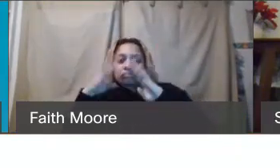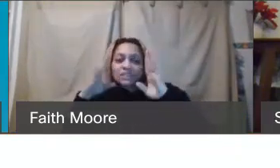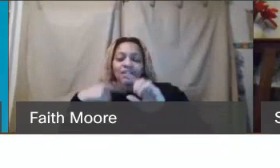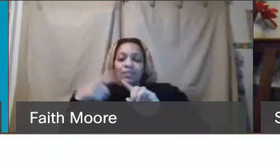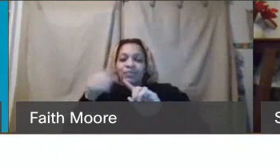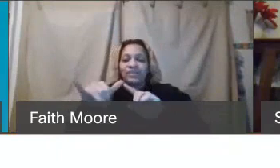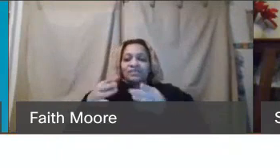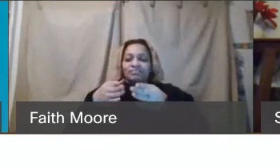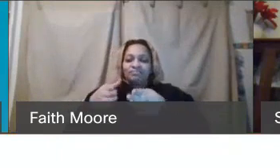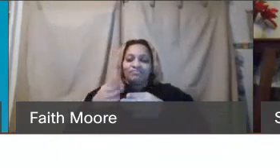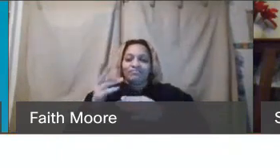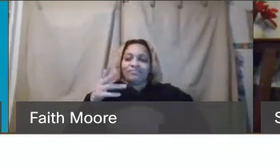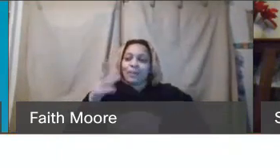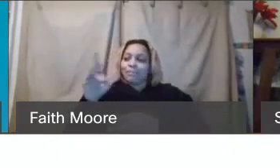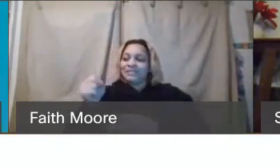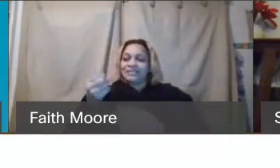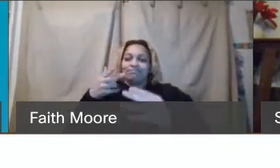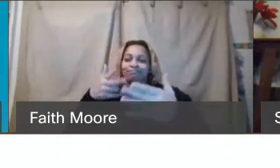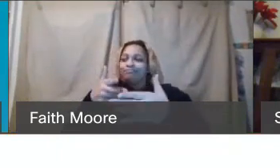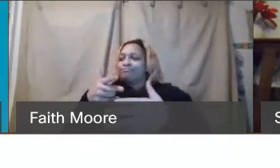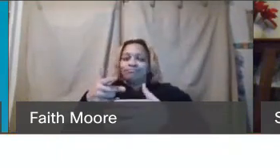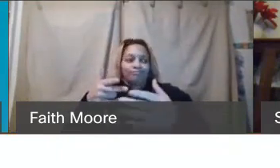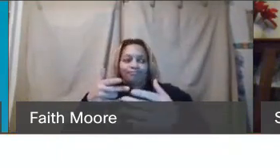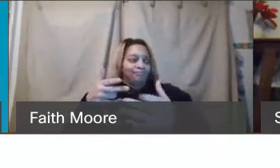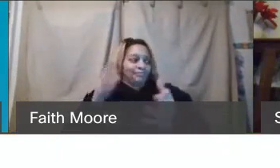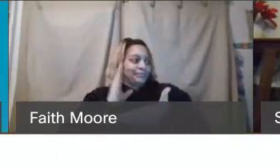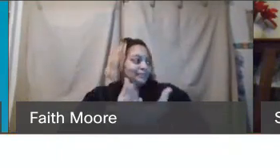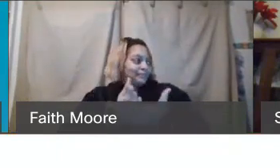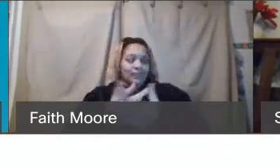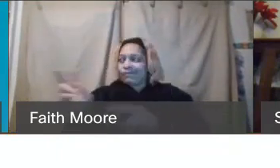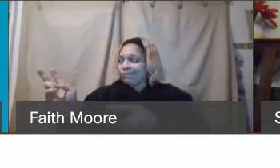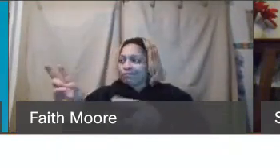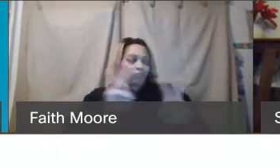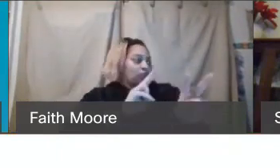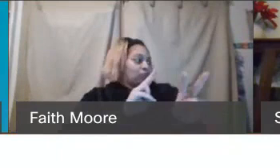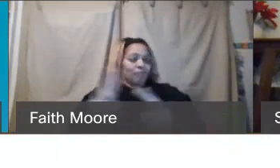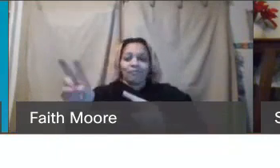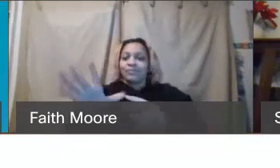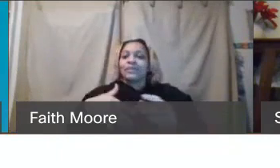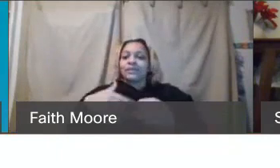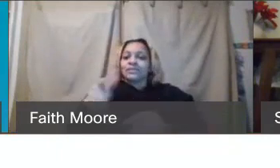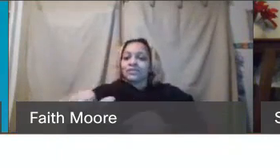Stop and yield and watch for people crossing from the island to the National Mall and vice versa.